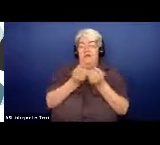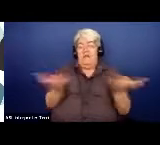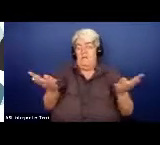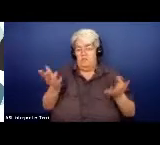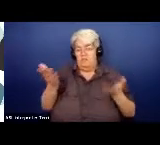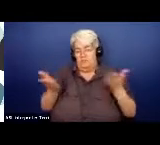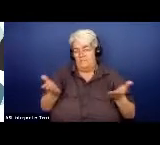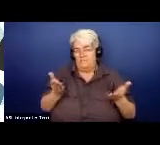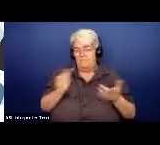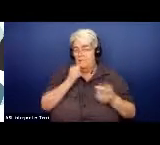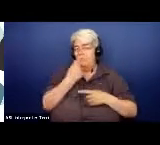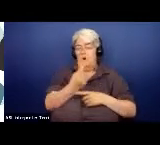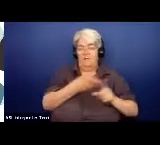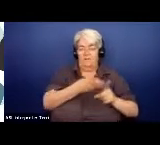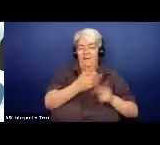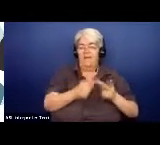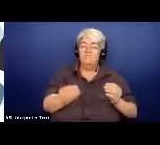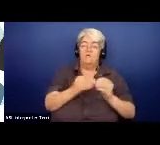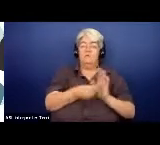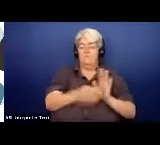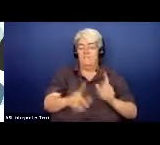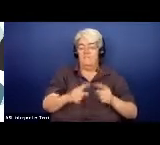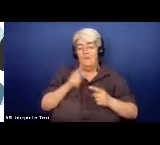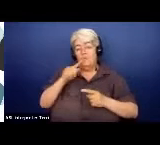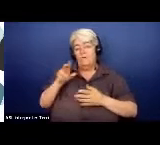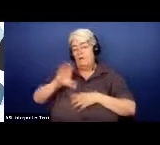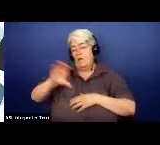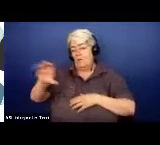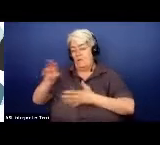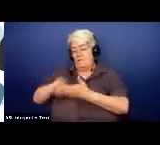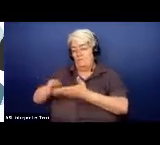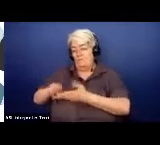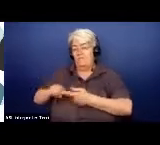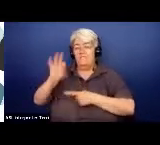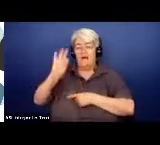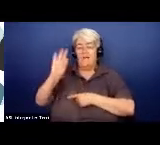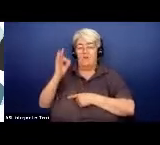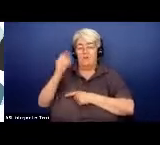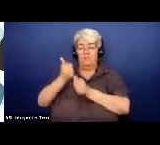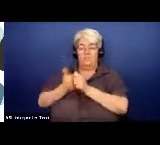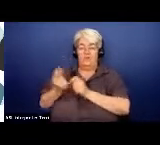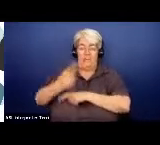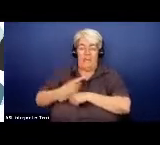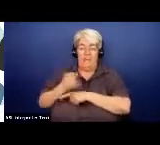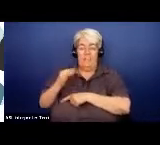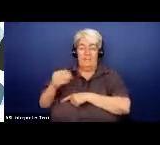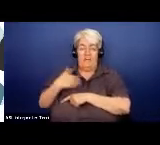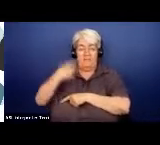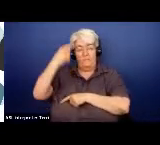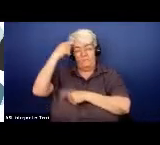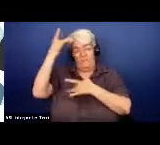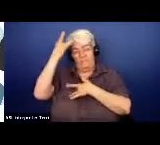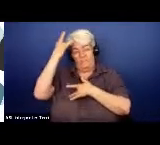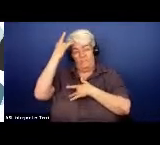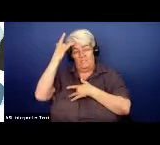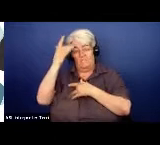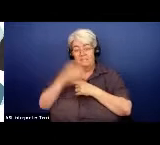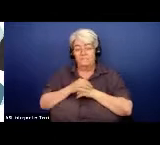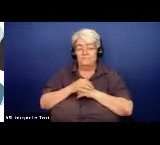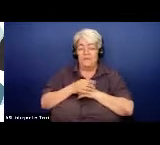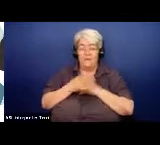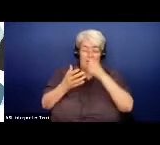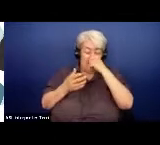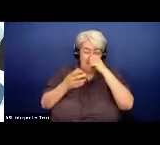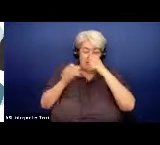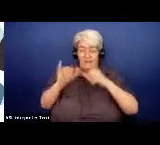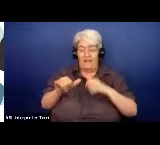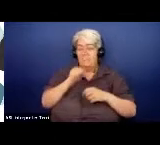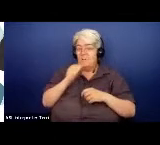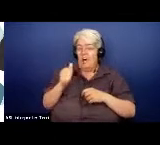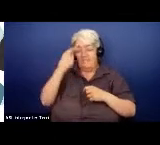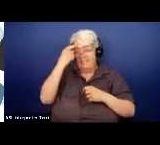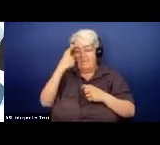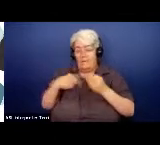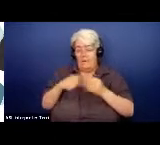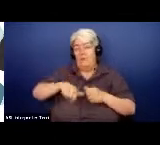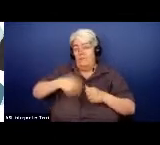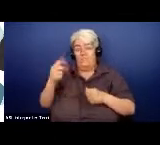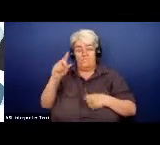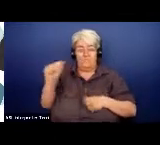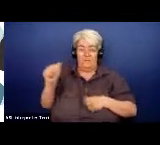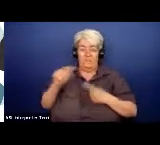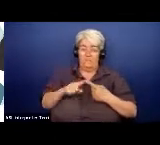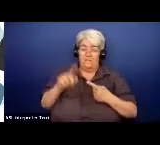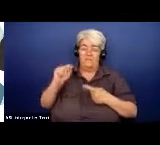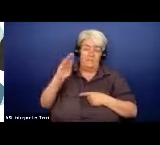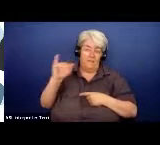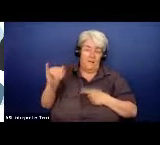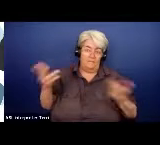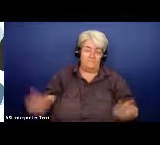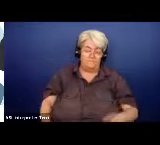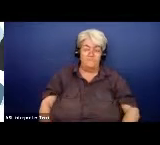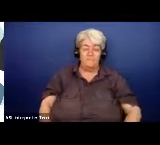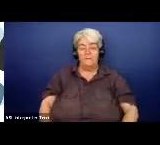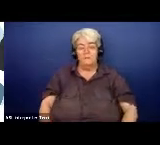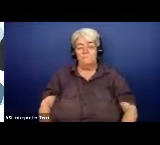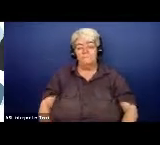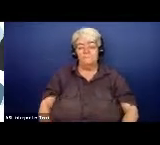be higher cost. When we did a study in California it is $9 a day for people with